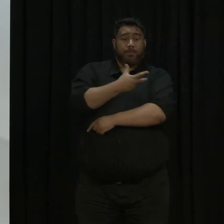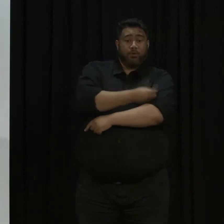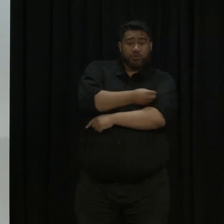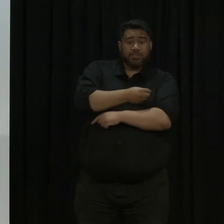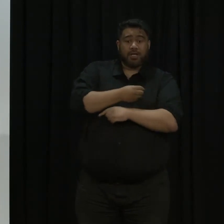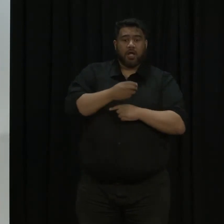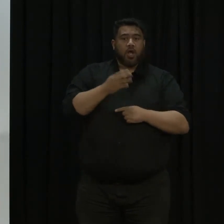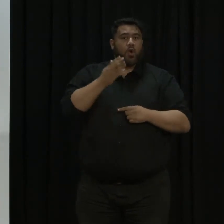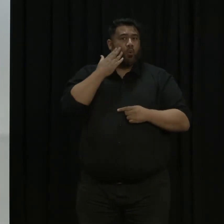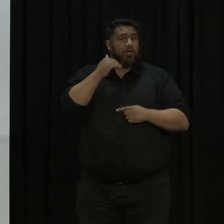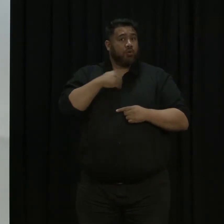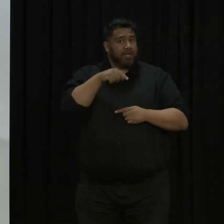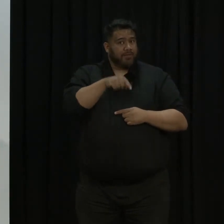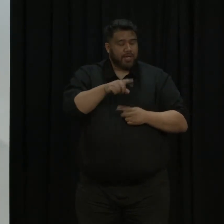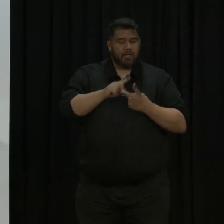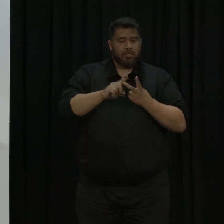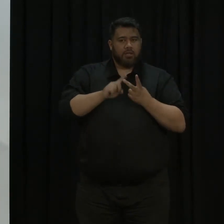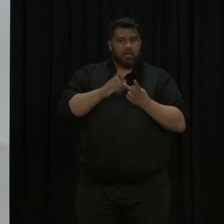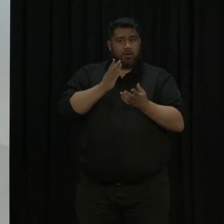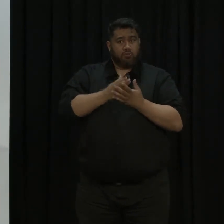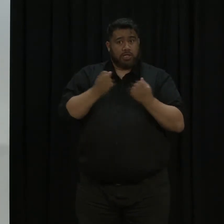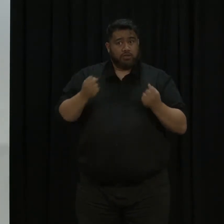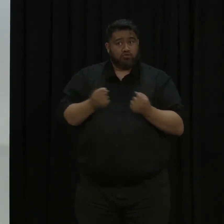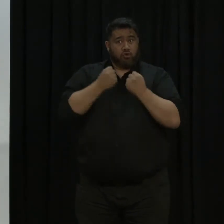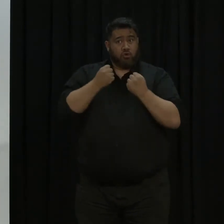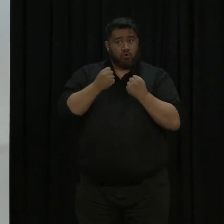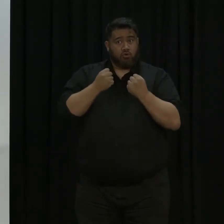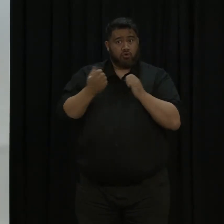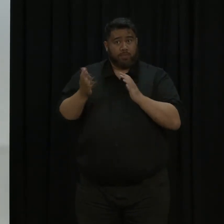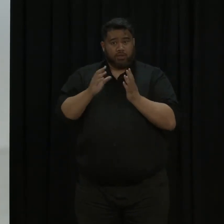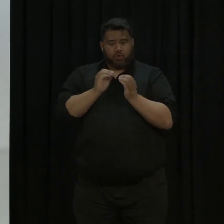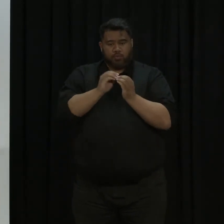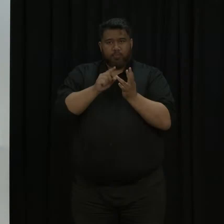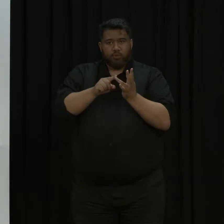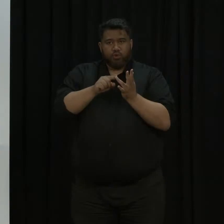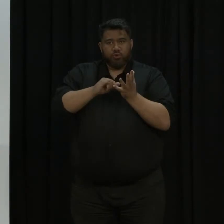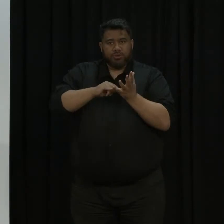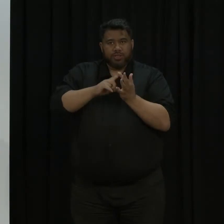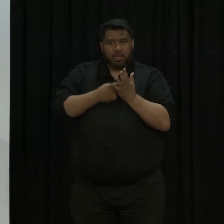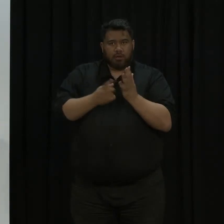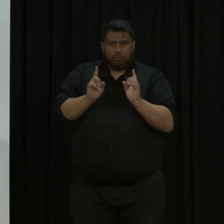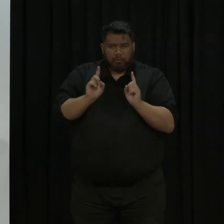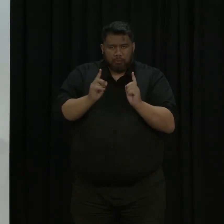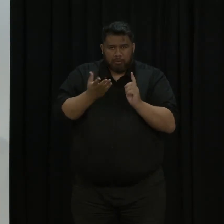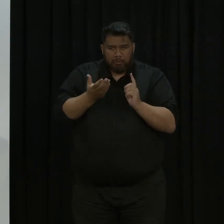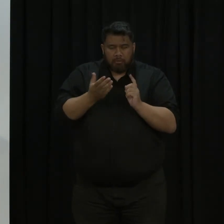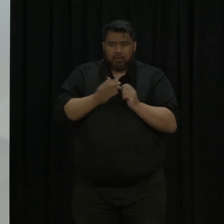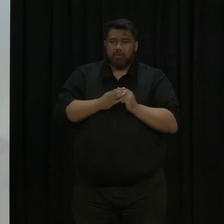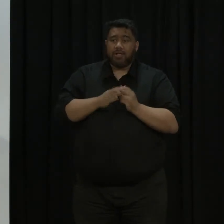those and at what point do people need them? Great. And you.